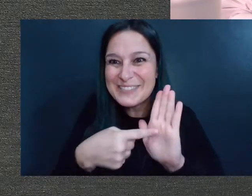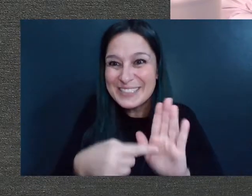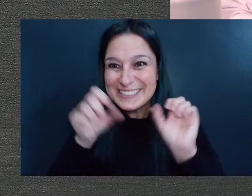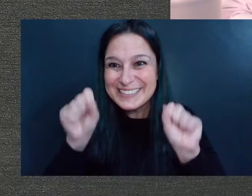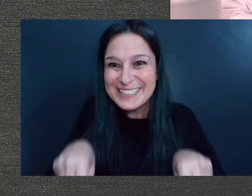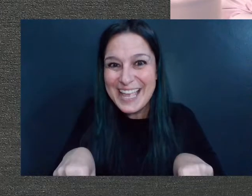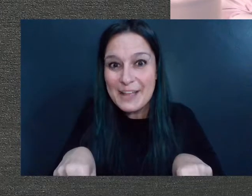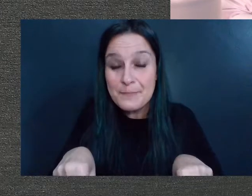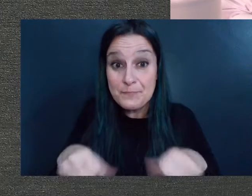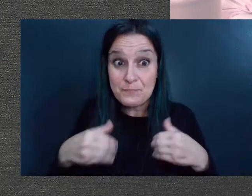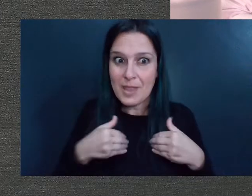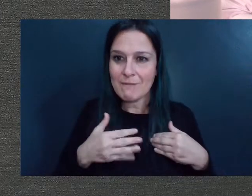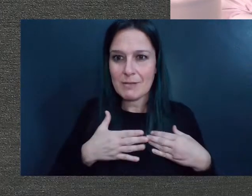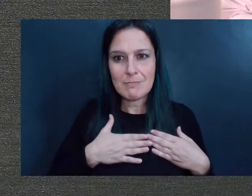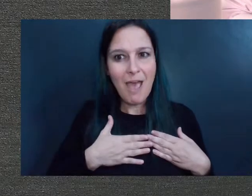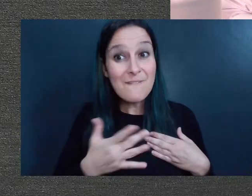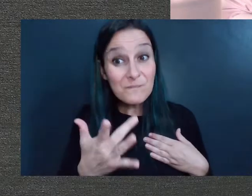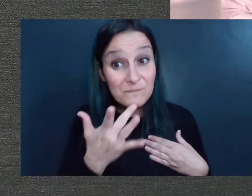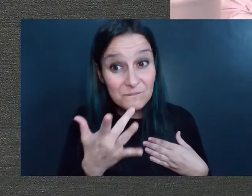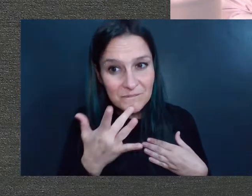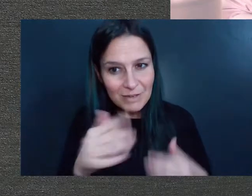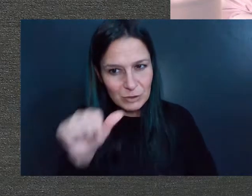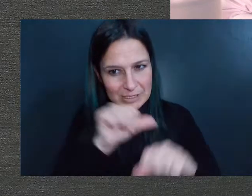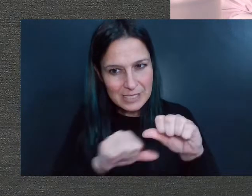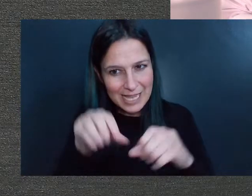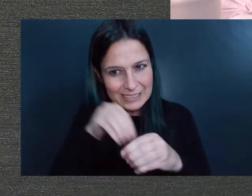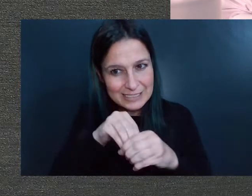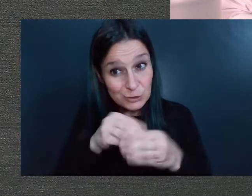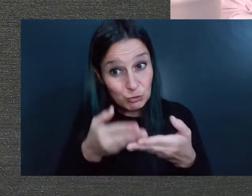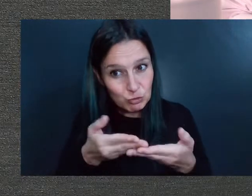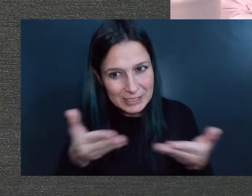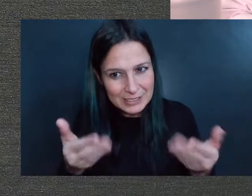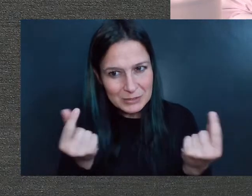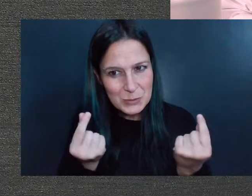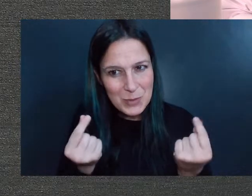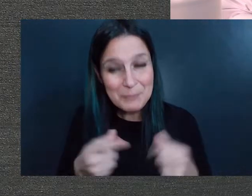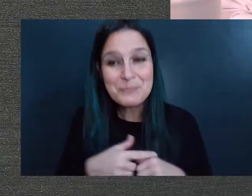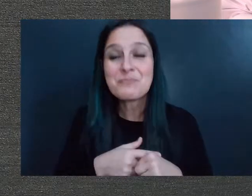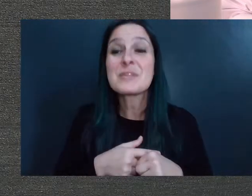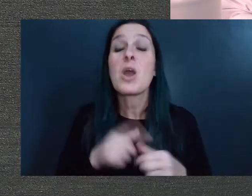I have some of my favorite science ingredients here and this will help us learn a little bit more